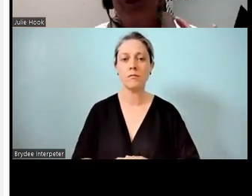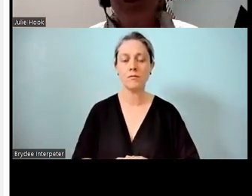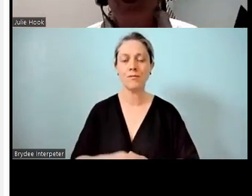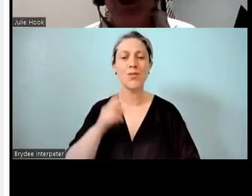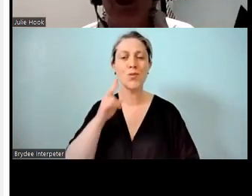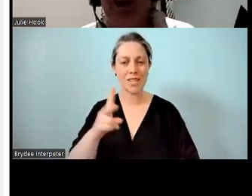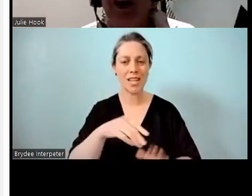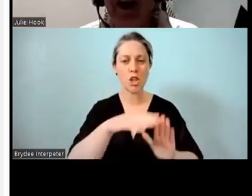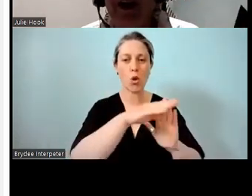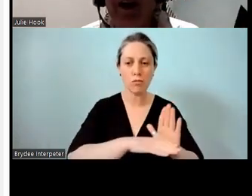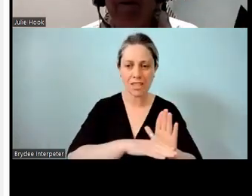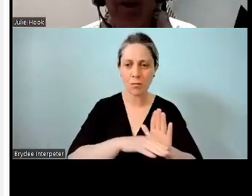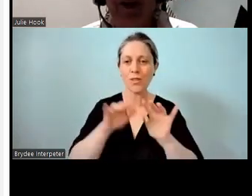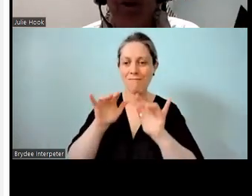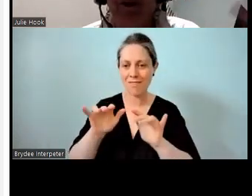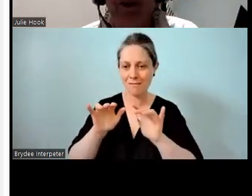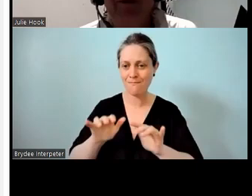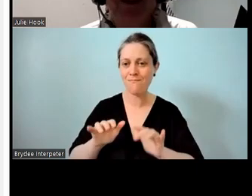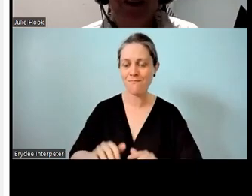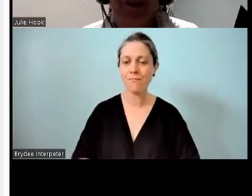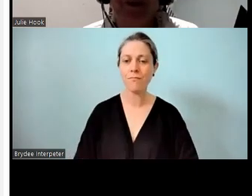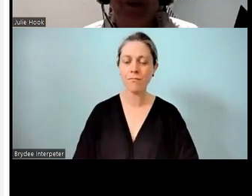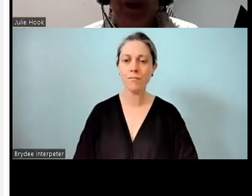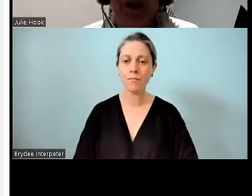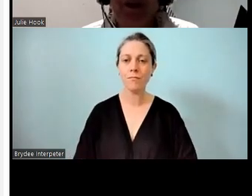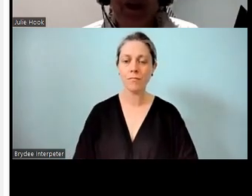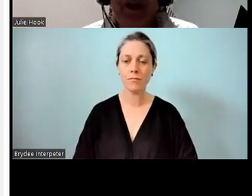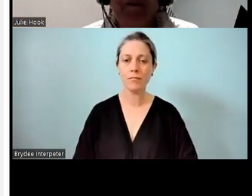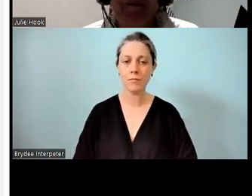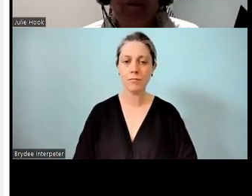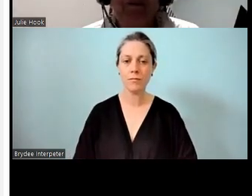through the vision that Mātaitipu written by young people.